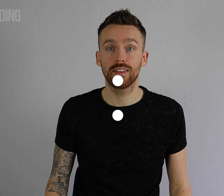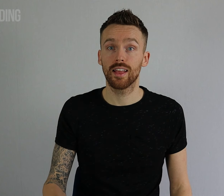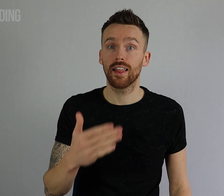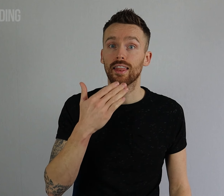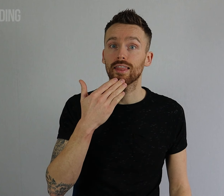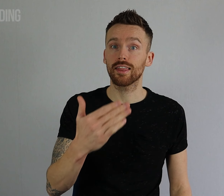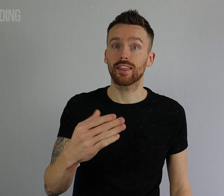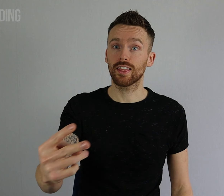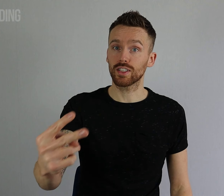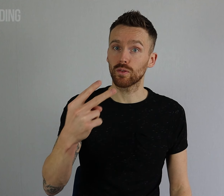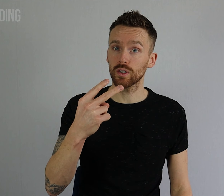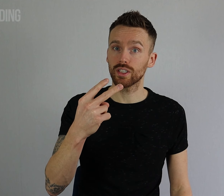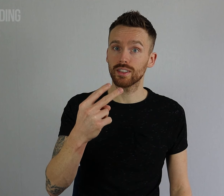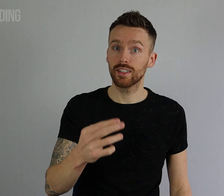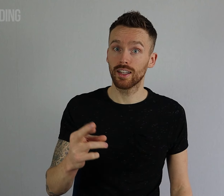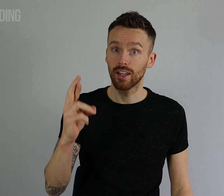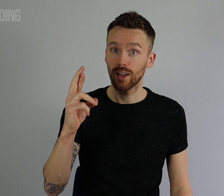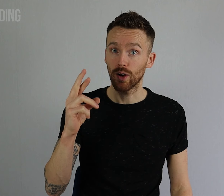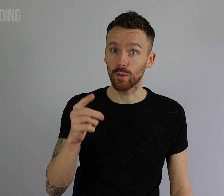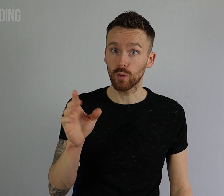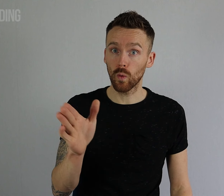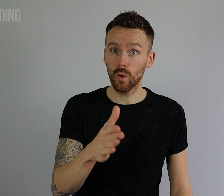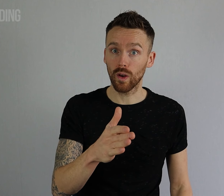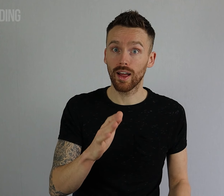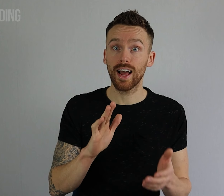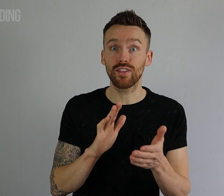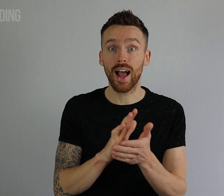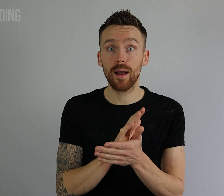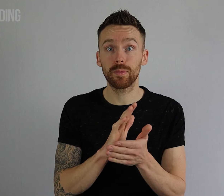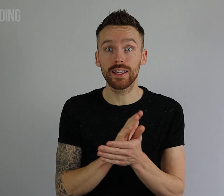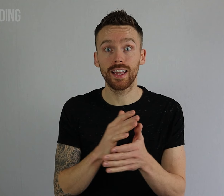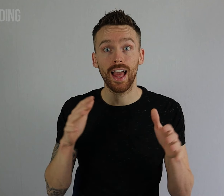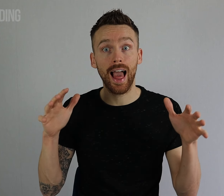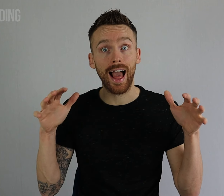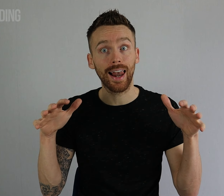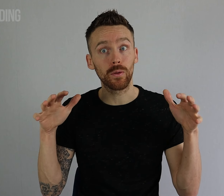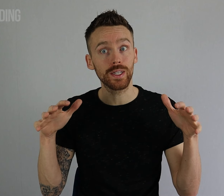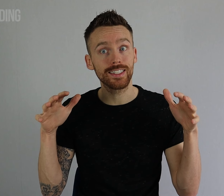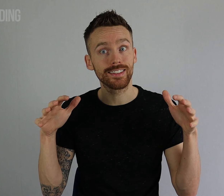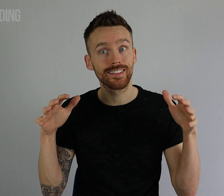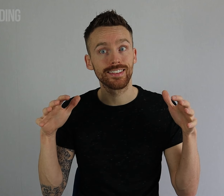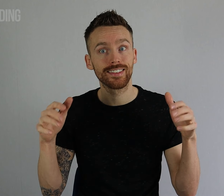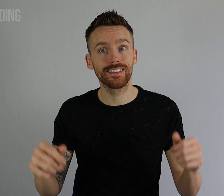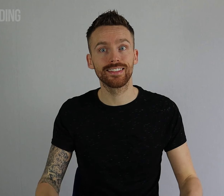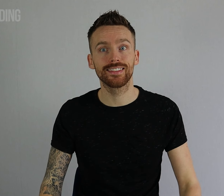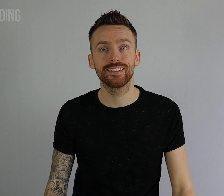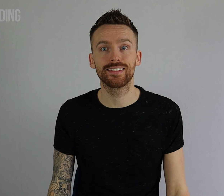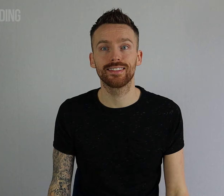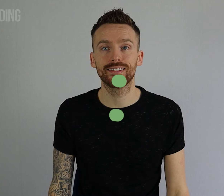Thanks for watching, I hope you all have a Happy Halloween.